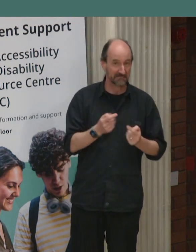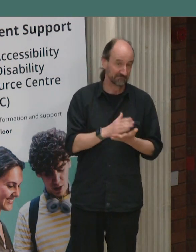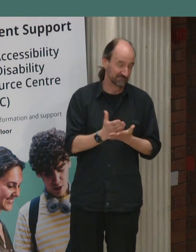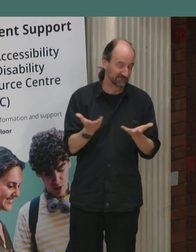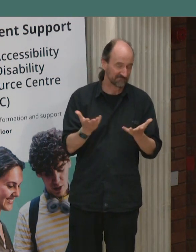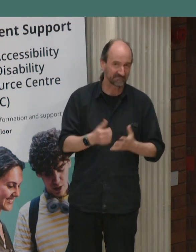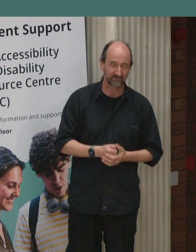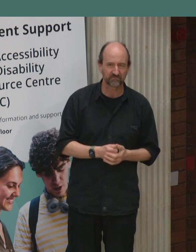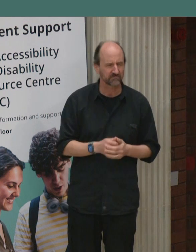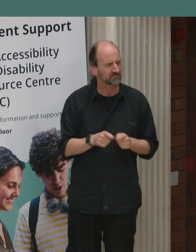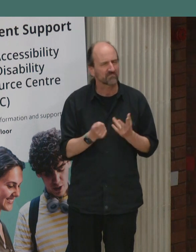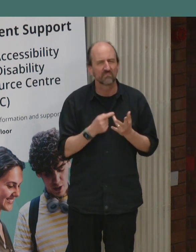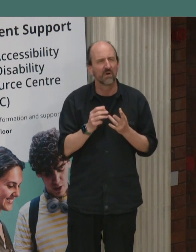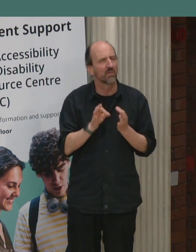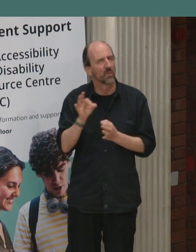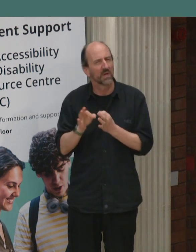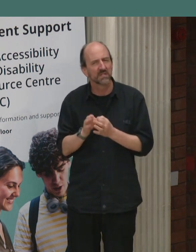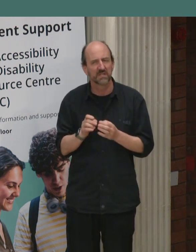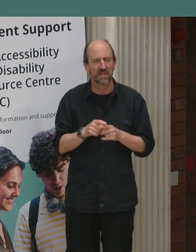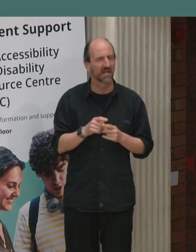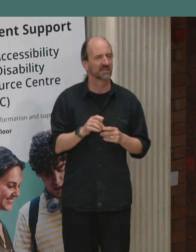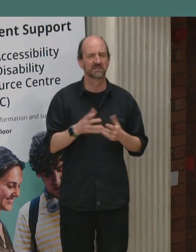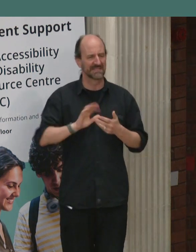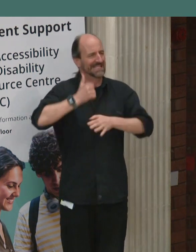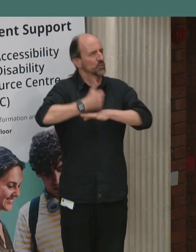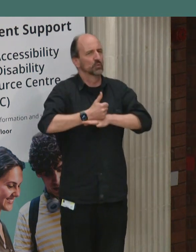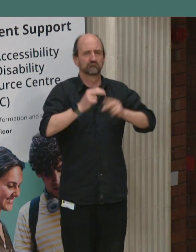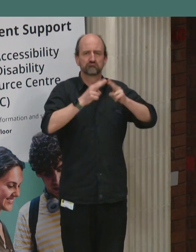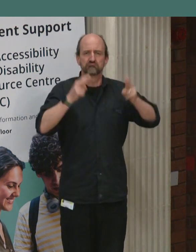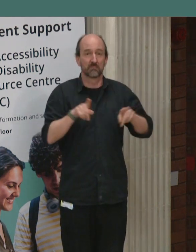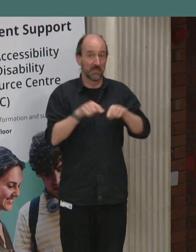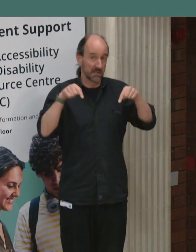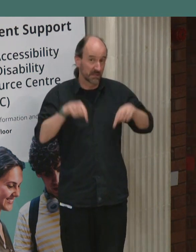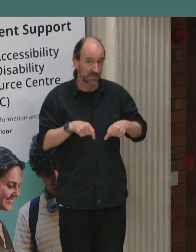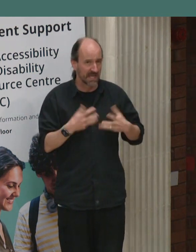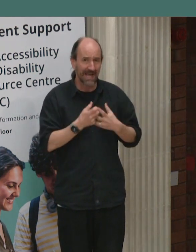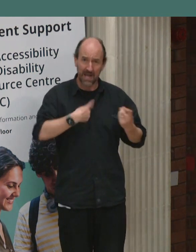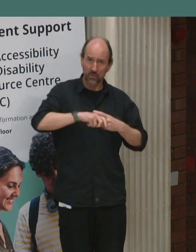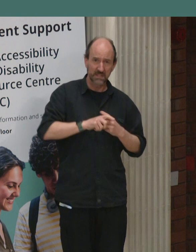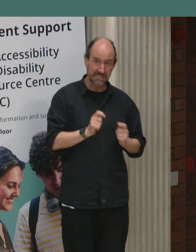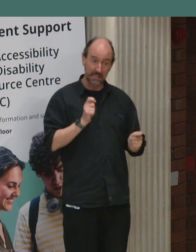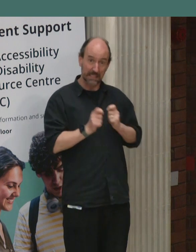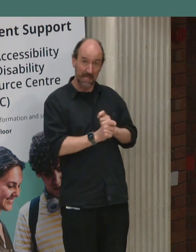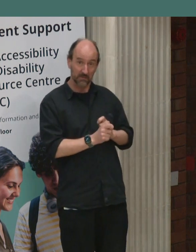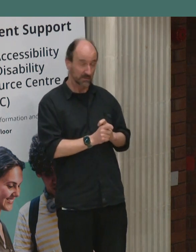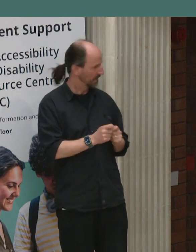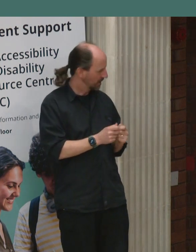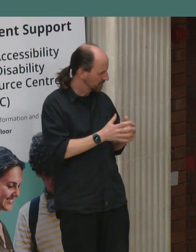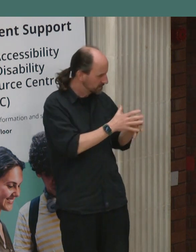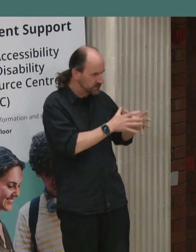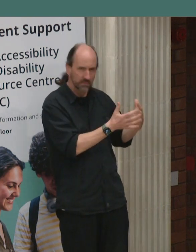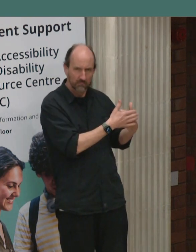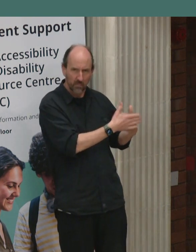then about how institutions like ours should adapt to that changing expectation from our student body